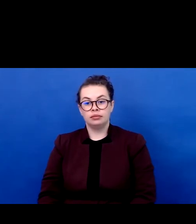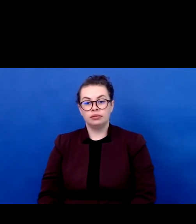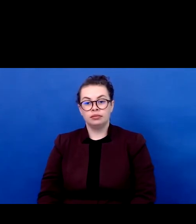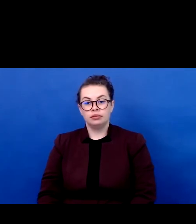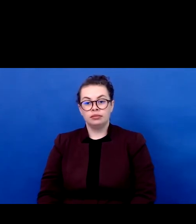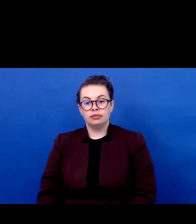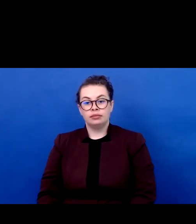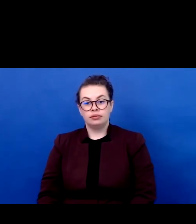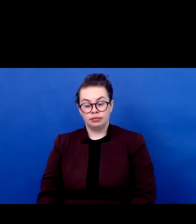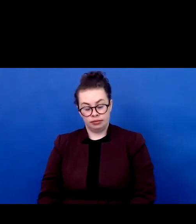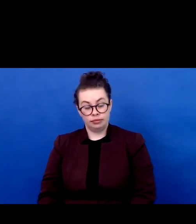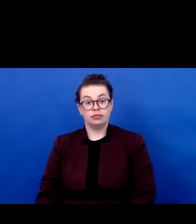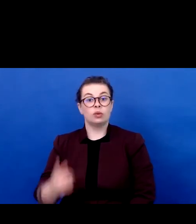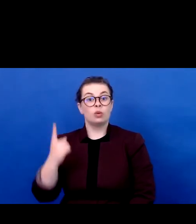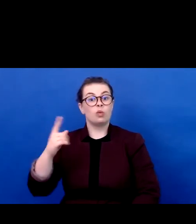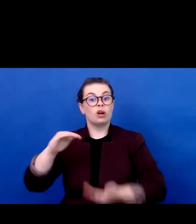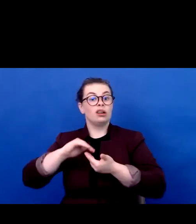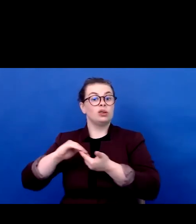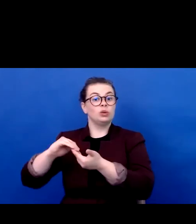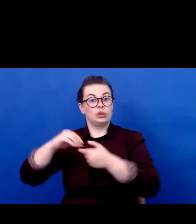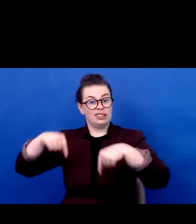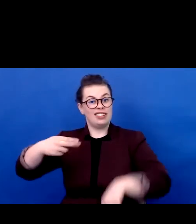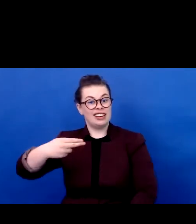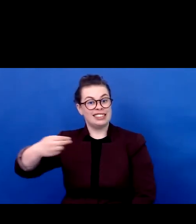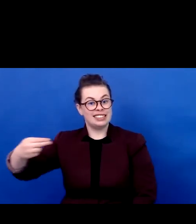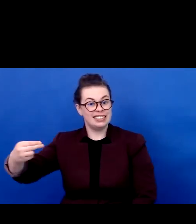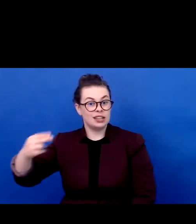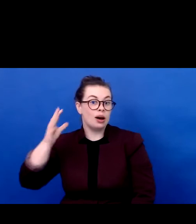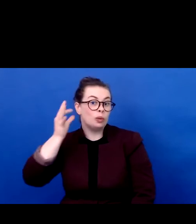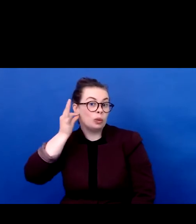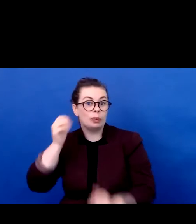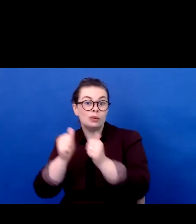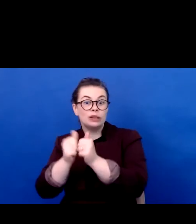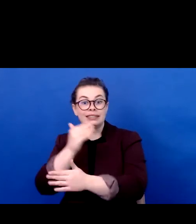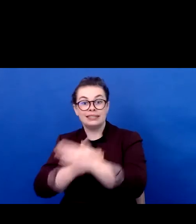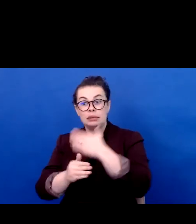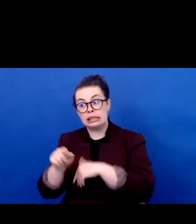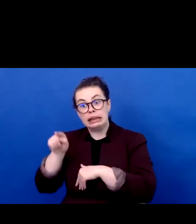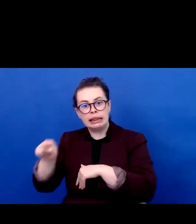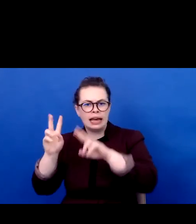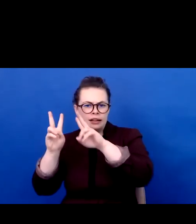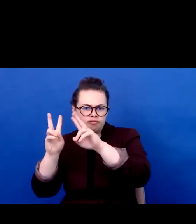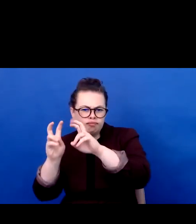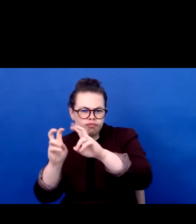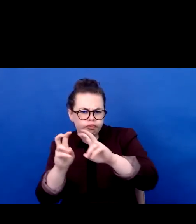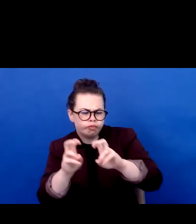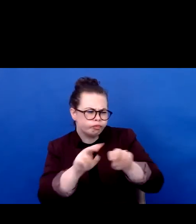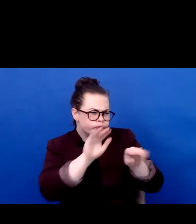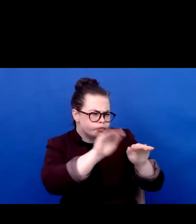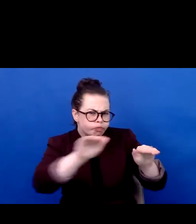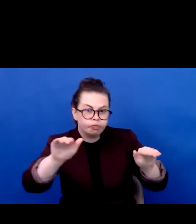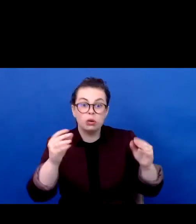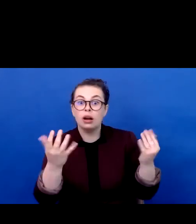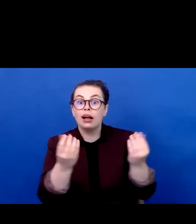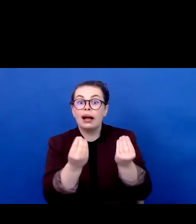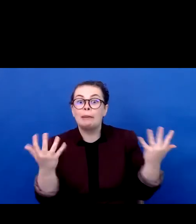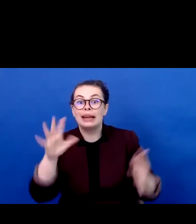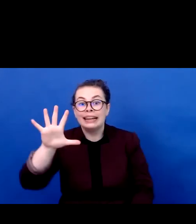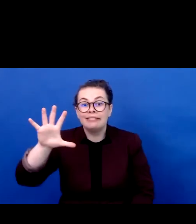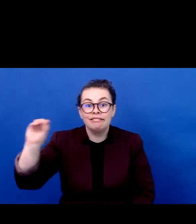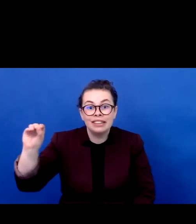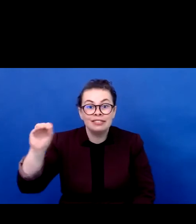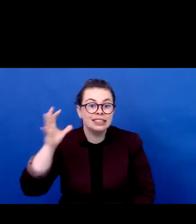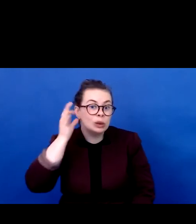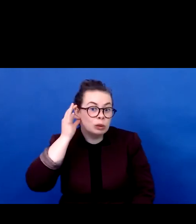association of women with disability indonesia also saw that from 50 responding 60 of them is not